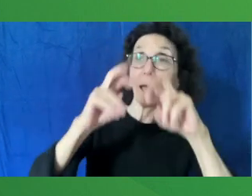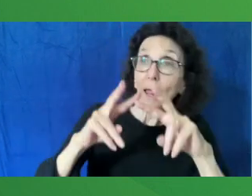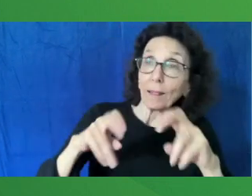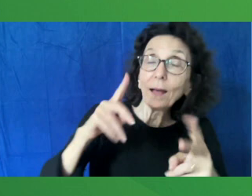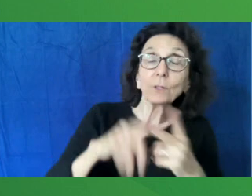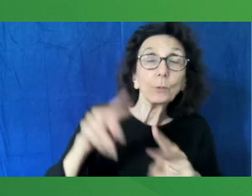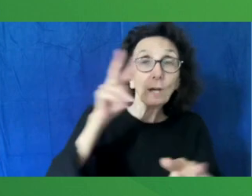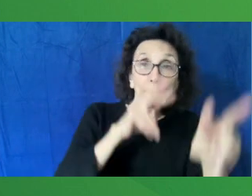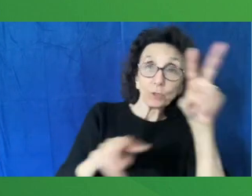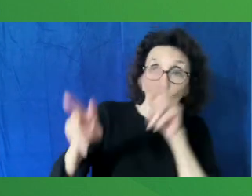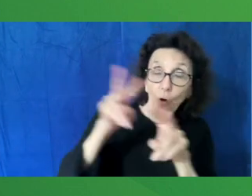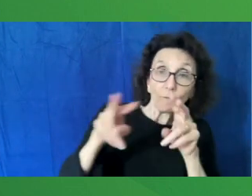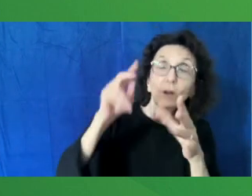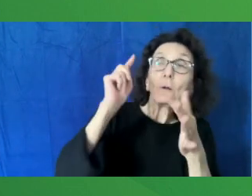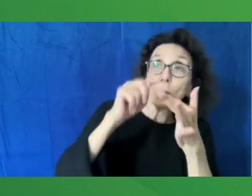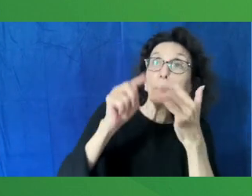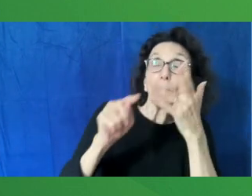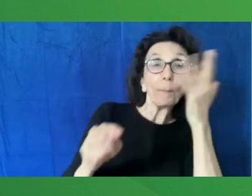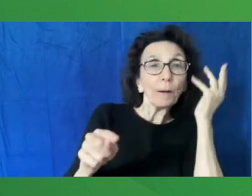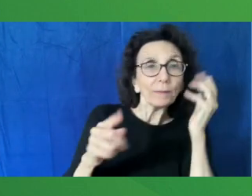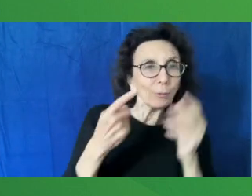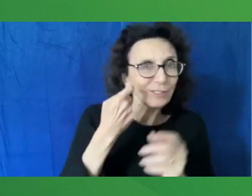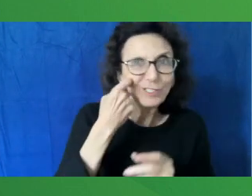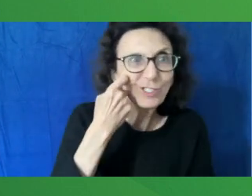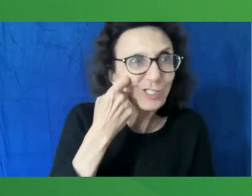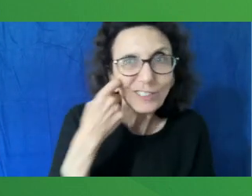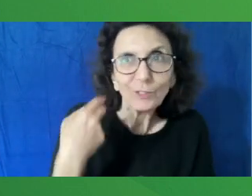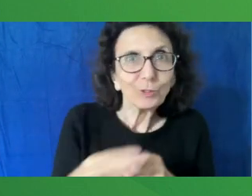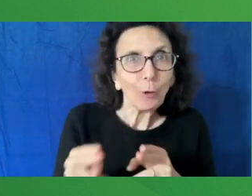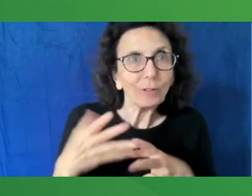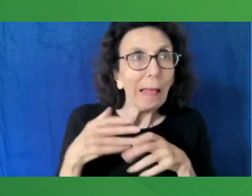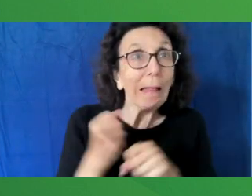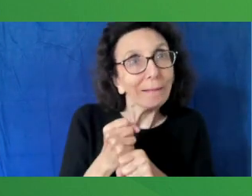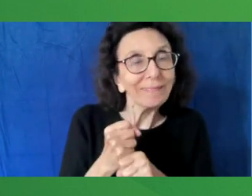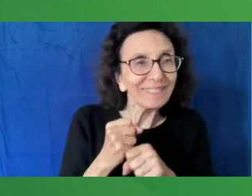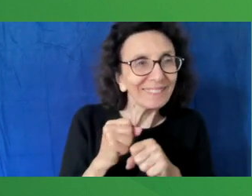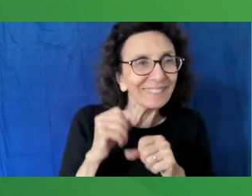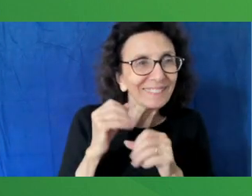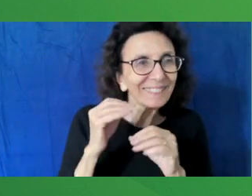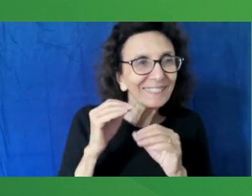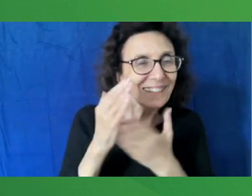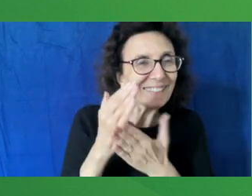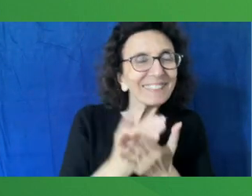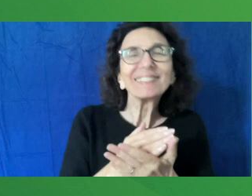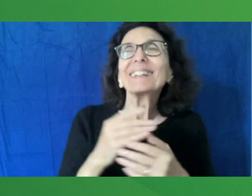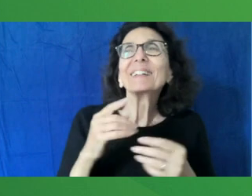We did a lot in this short time that was super abbreviated, but really importantly that we